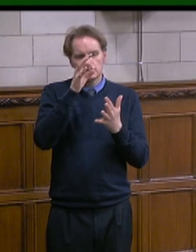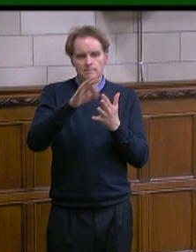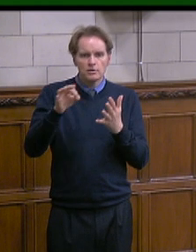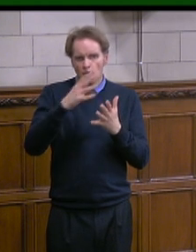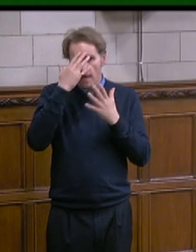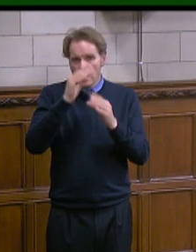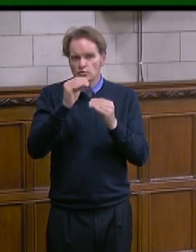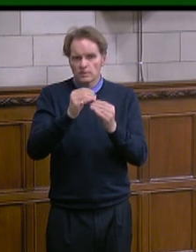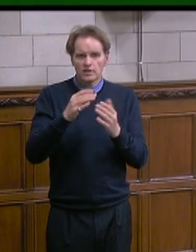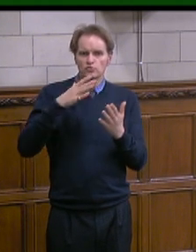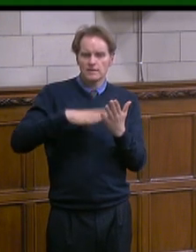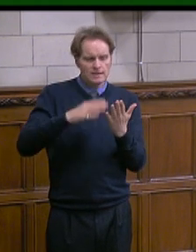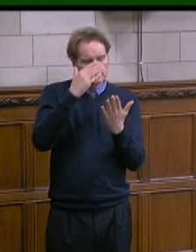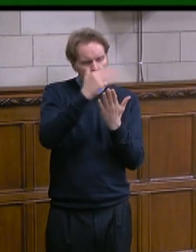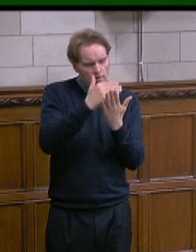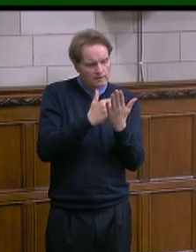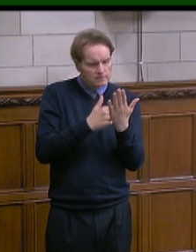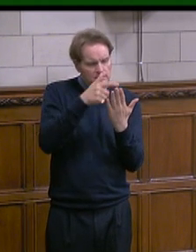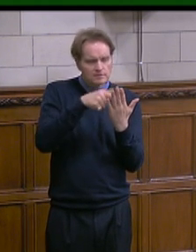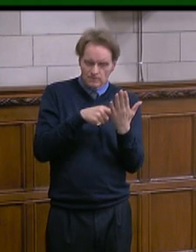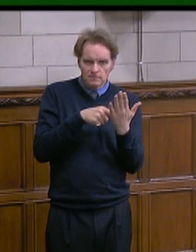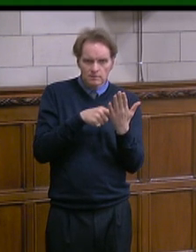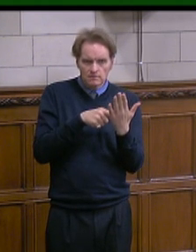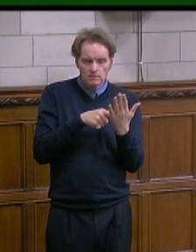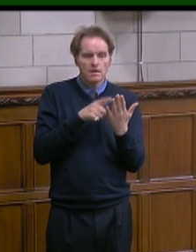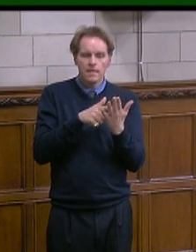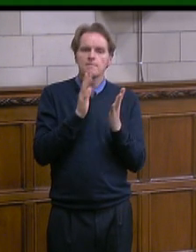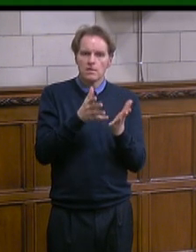all schools must use their best endeavours to make suitable provision available for all